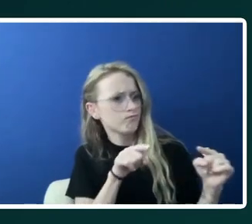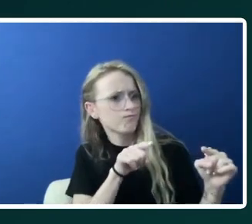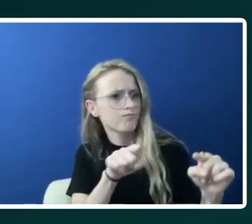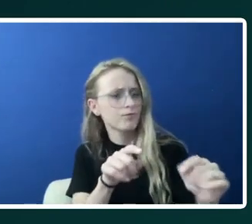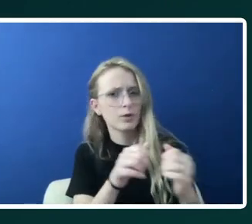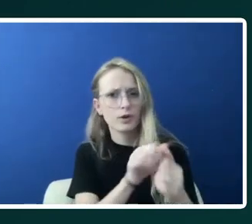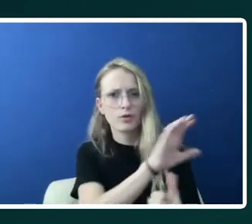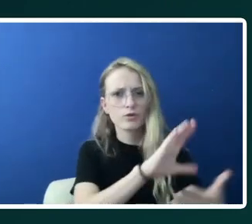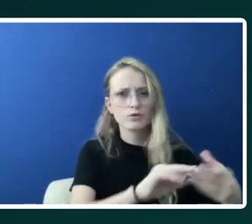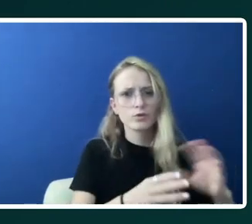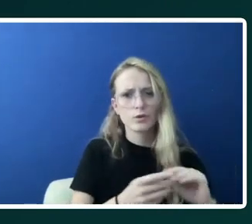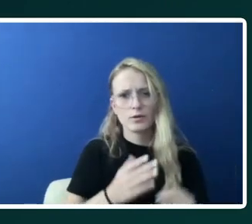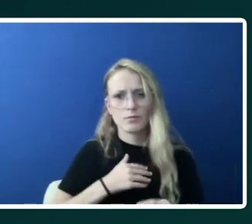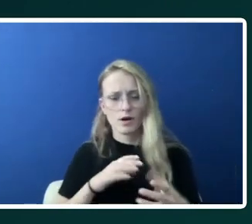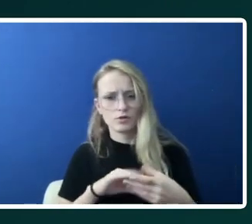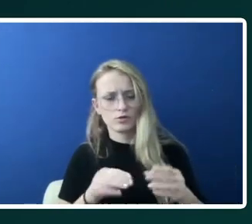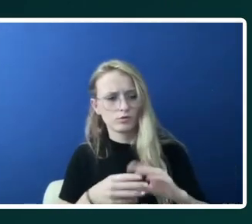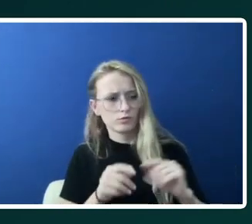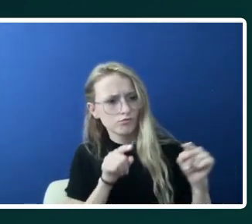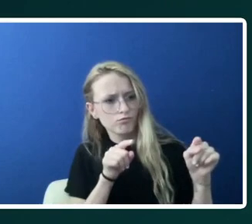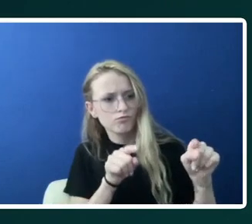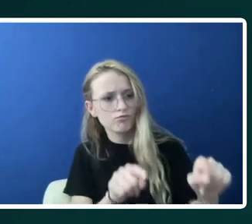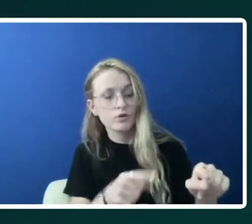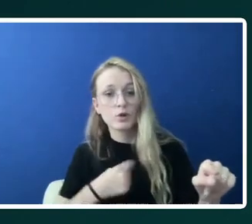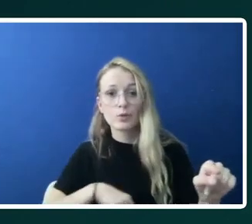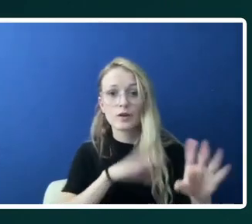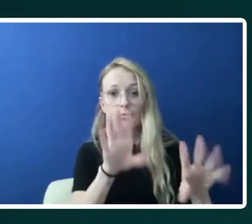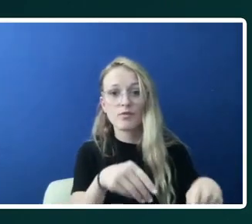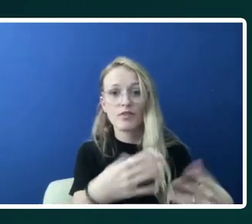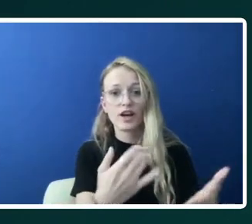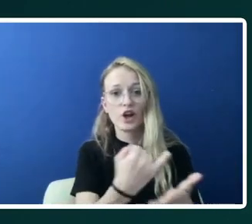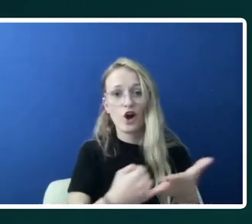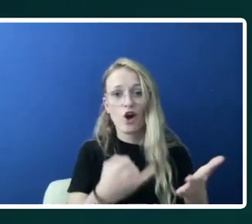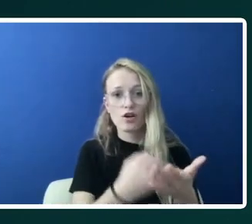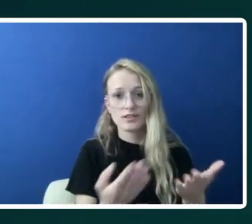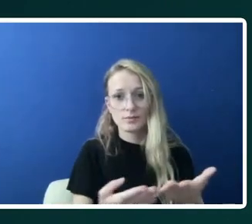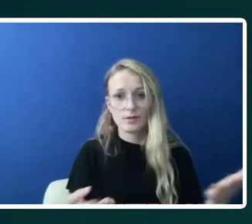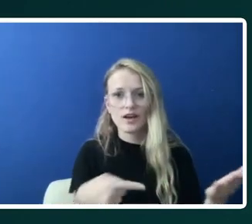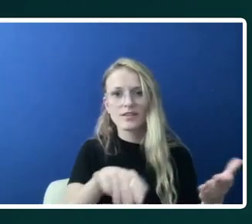from us a pack of art supplies and created their own three-dimensional images of Hung, whatever